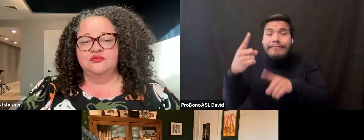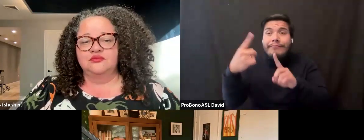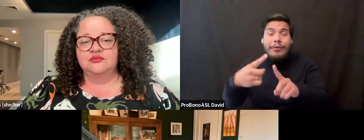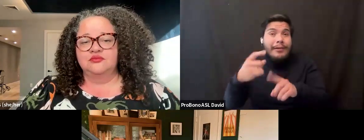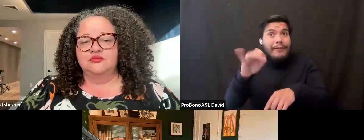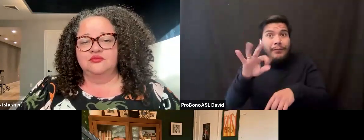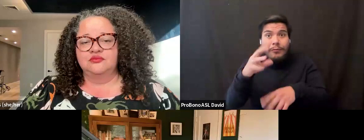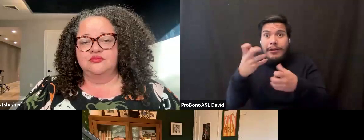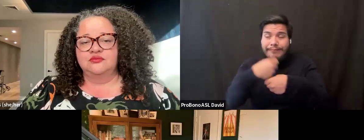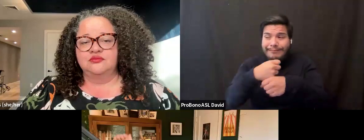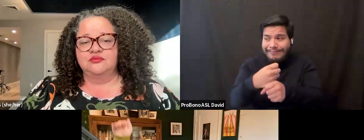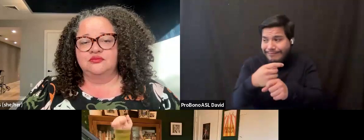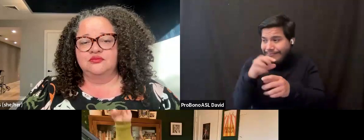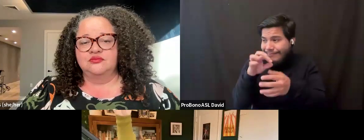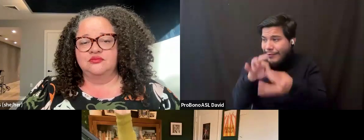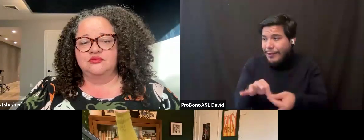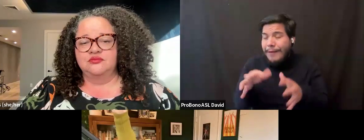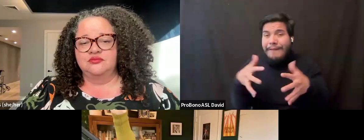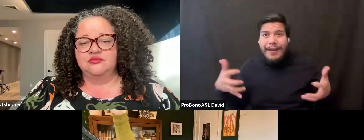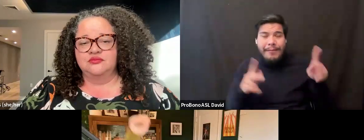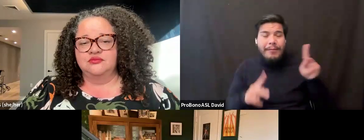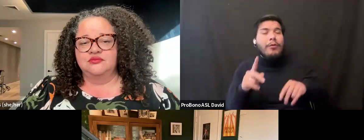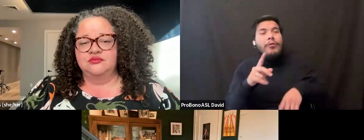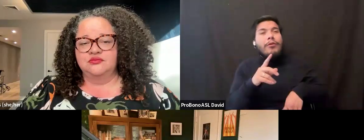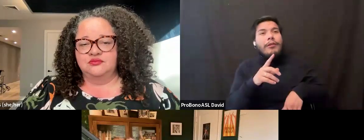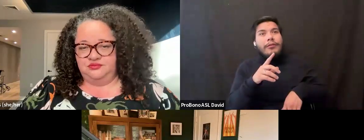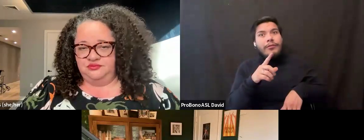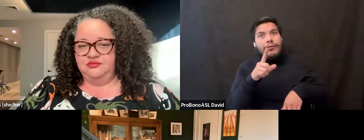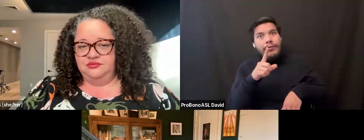you have to make all of the thin people up the chain feel comfortable